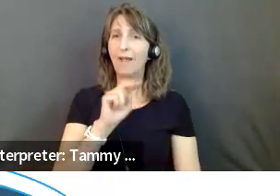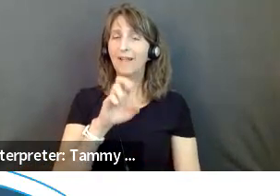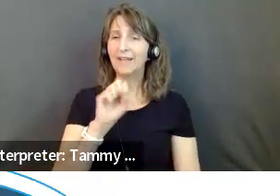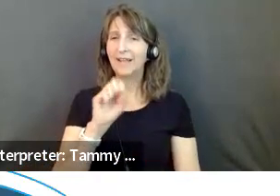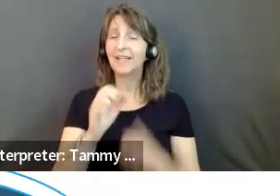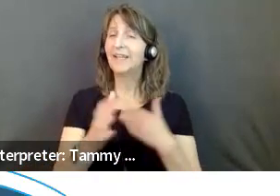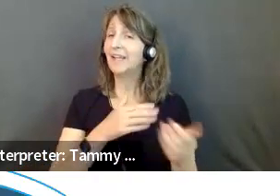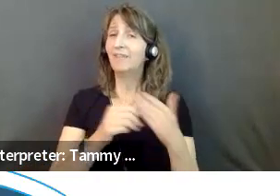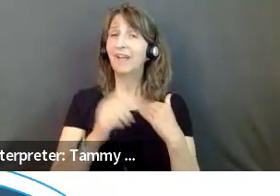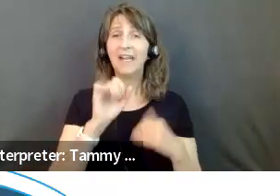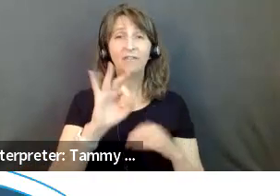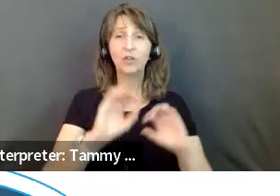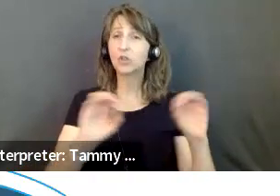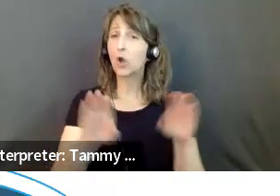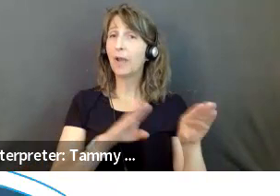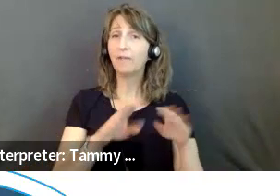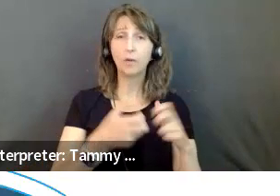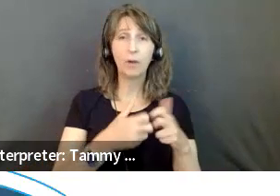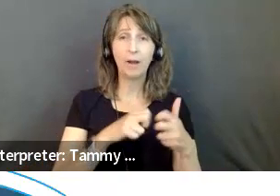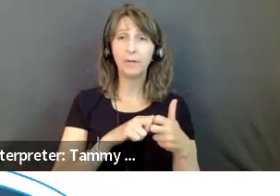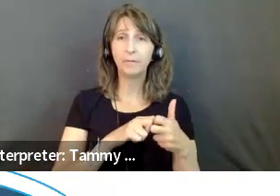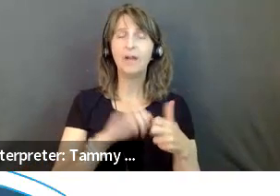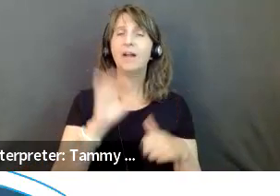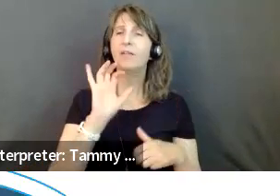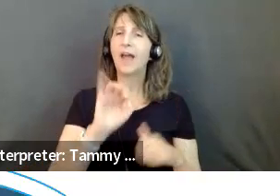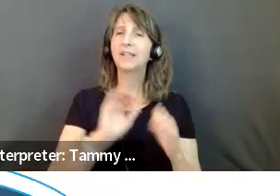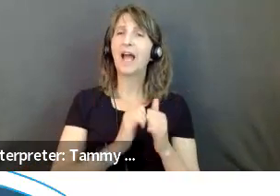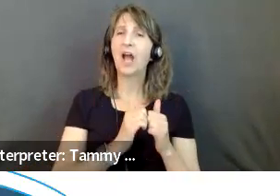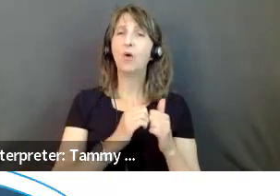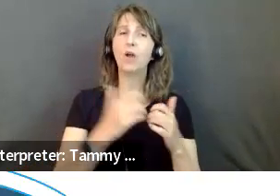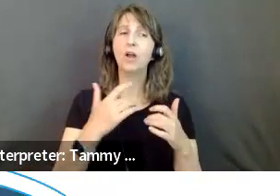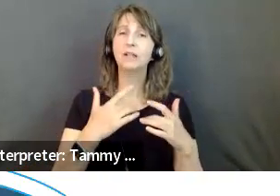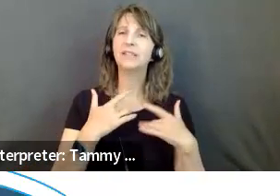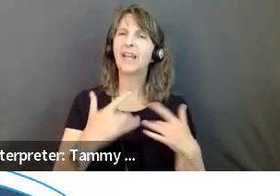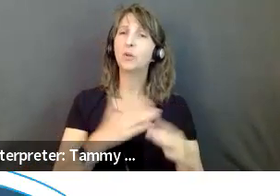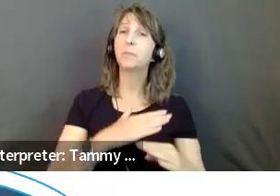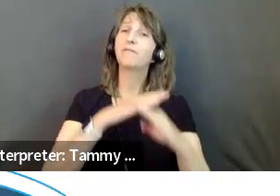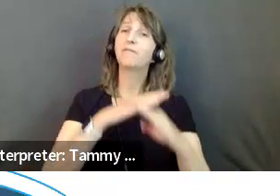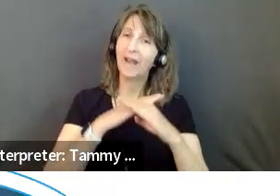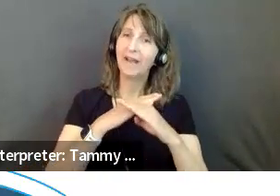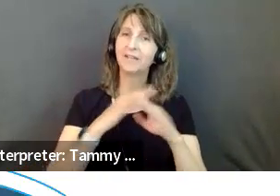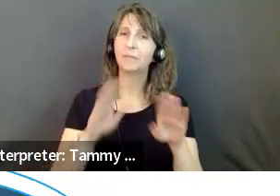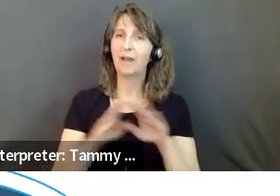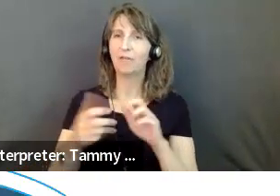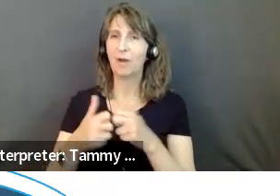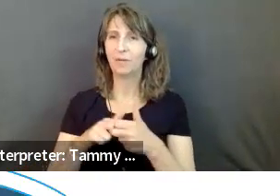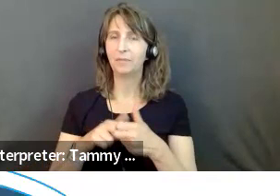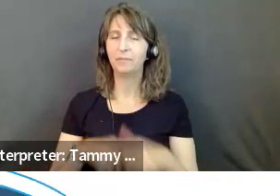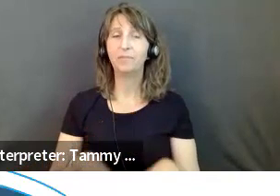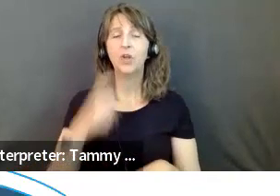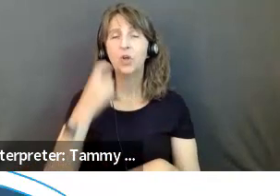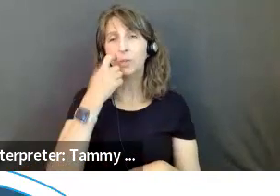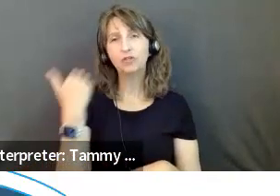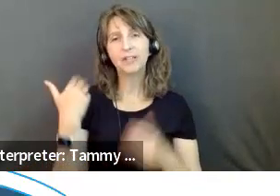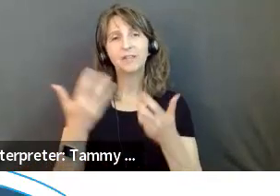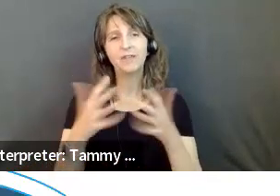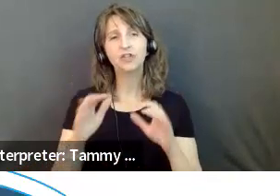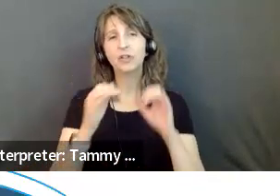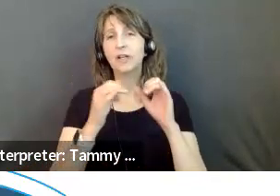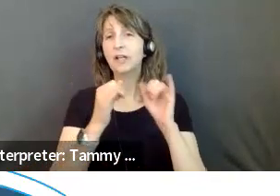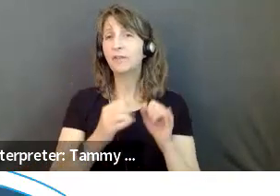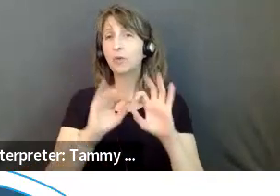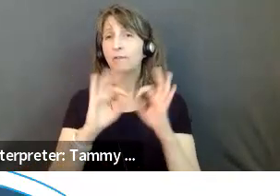And, we just finished an individual and family wellness toolkit, which, actually does not know yet, but I'm about to send to her.